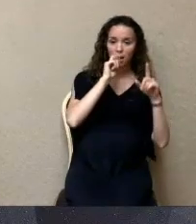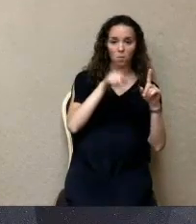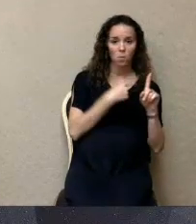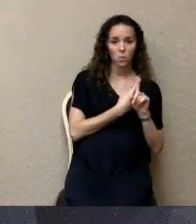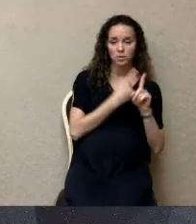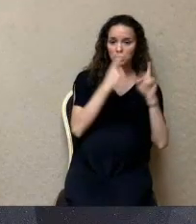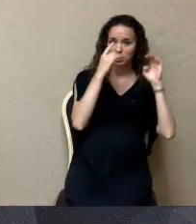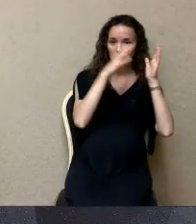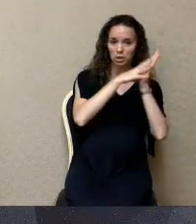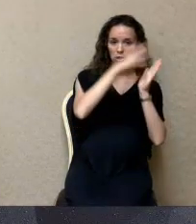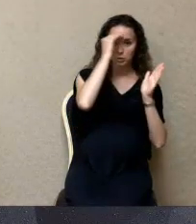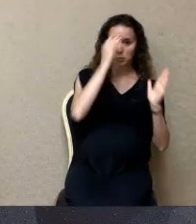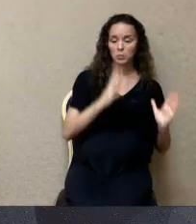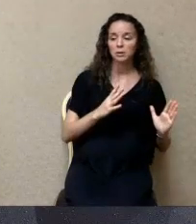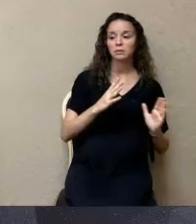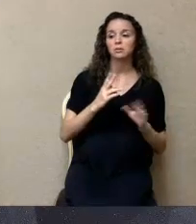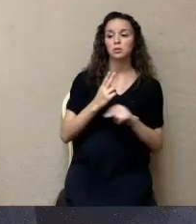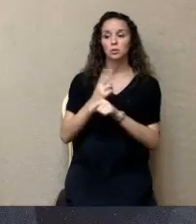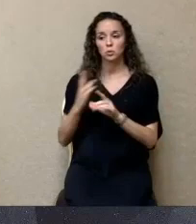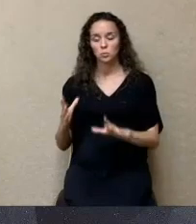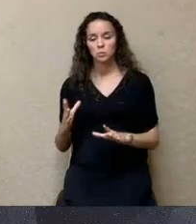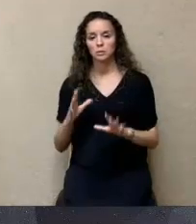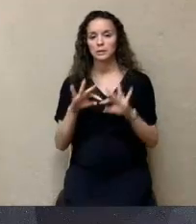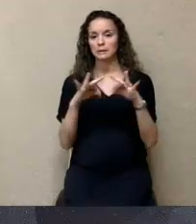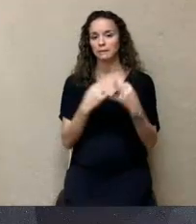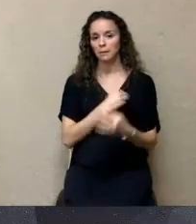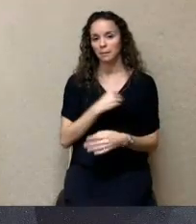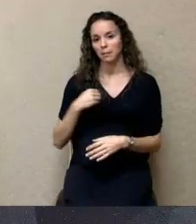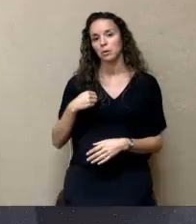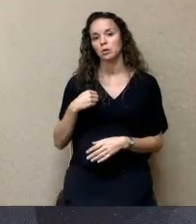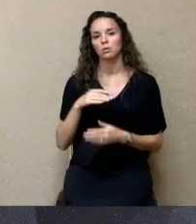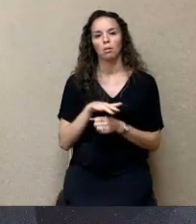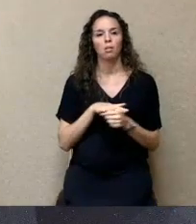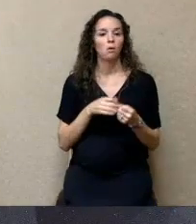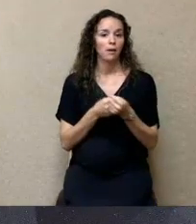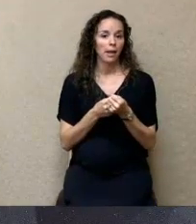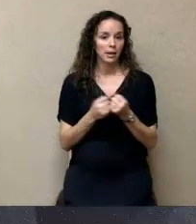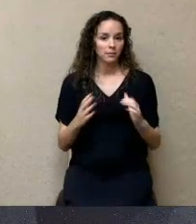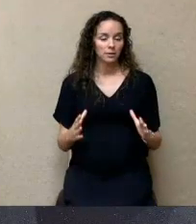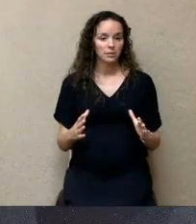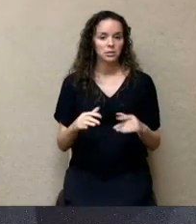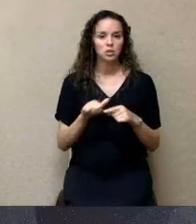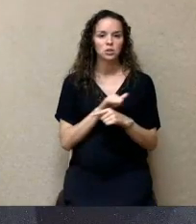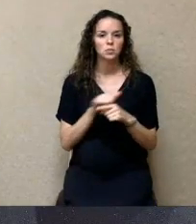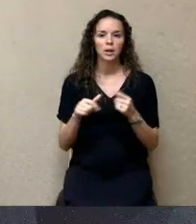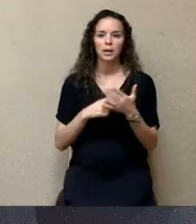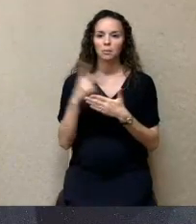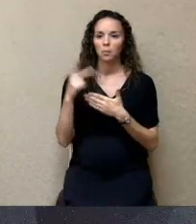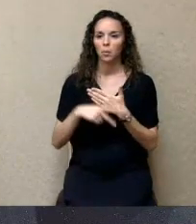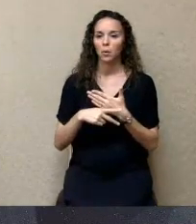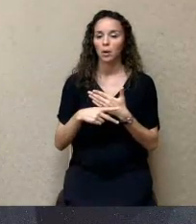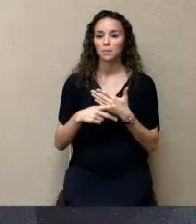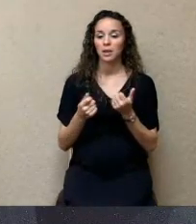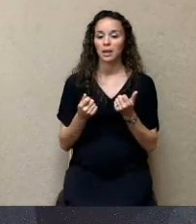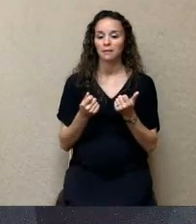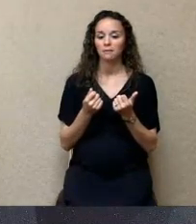It's also consumers, family members, local advocates, and it's a training program where these multi-disciplines, so